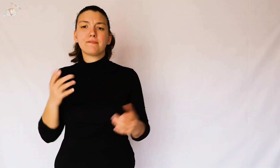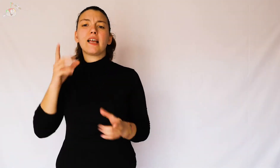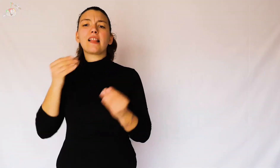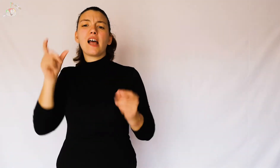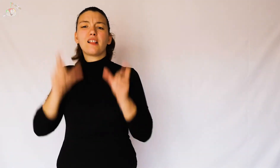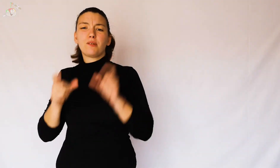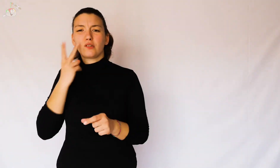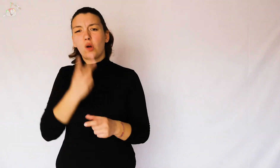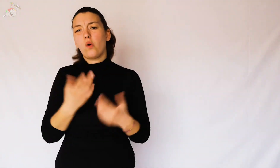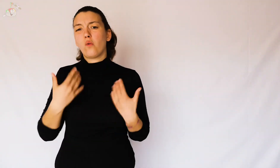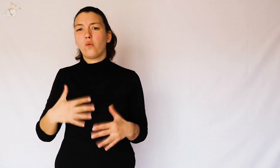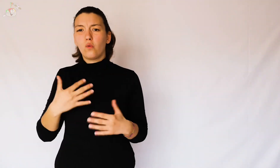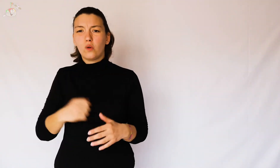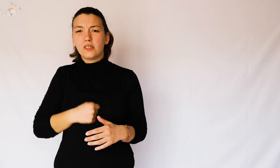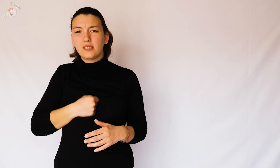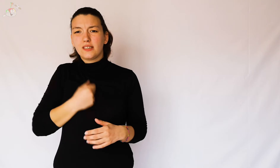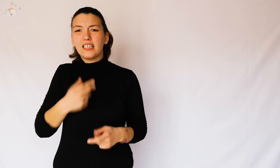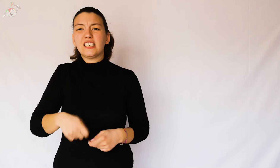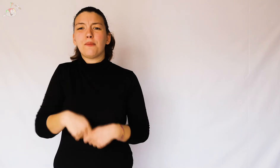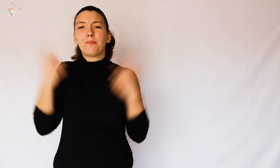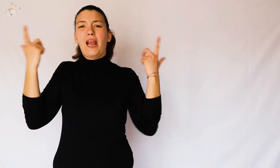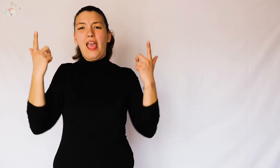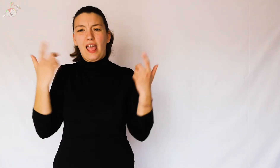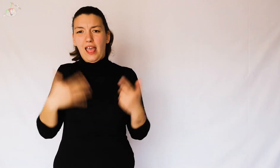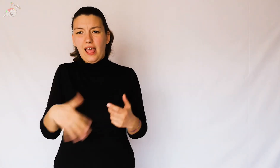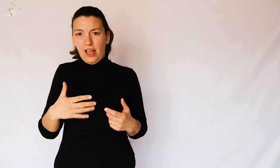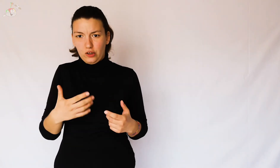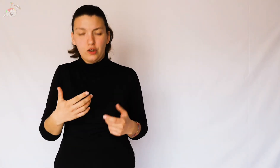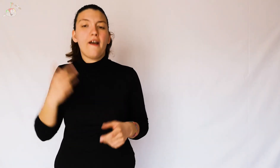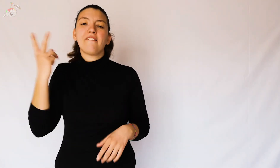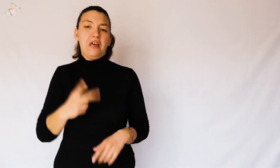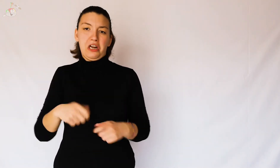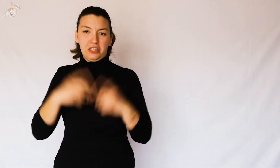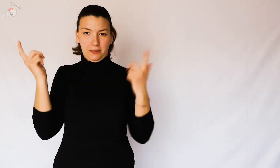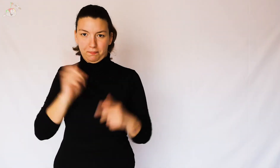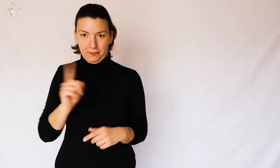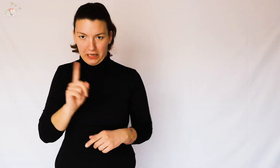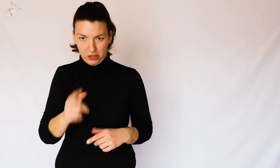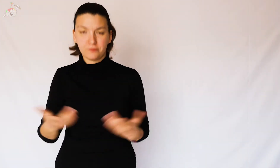Many are sorry for the waste, but in reality it is not.